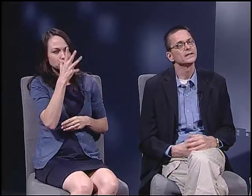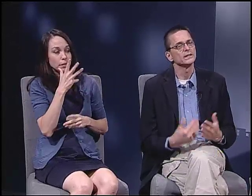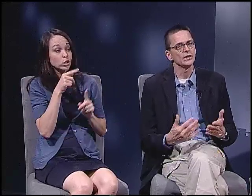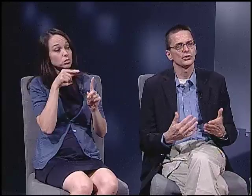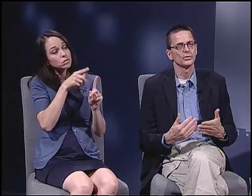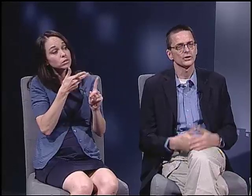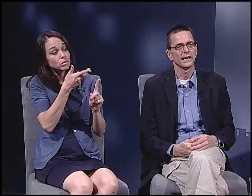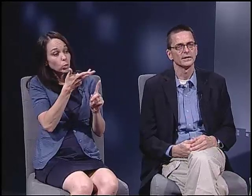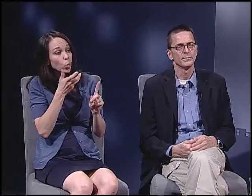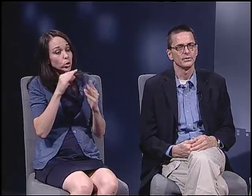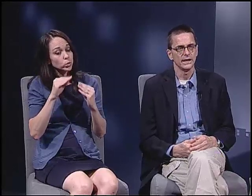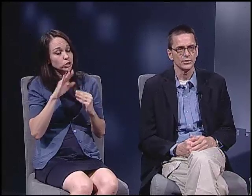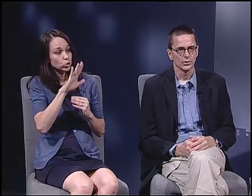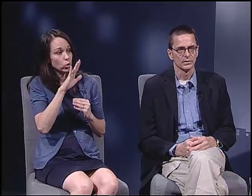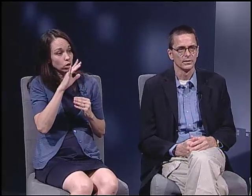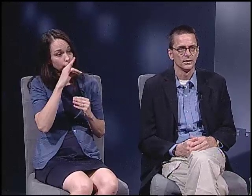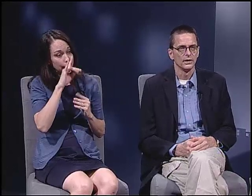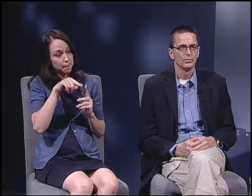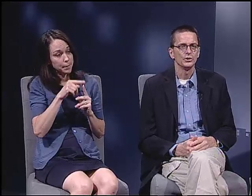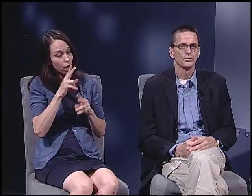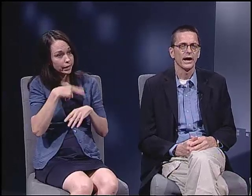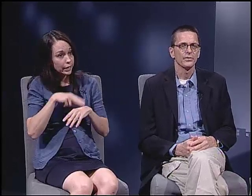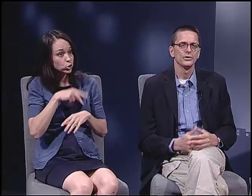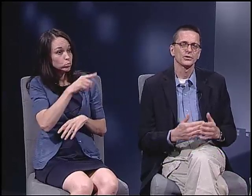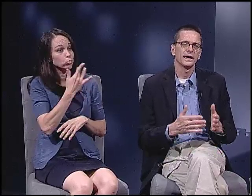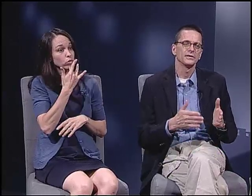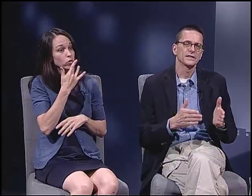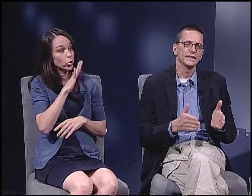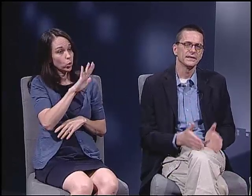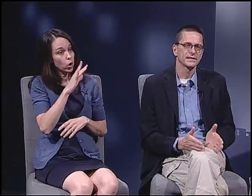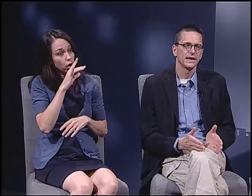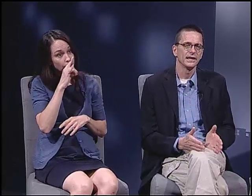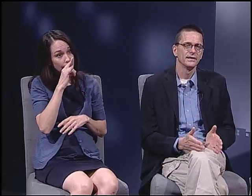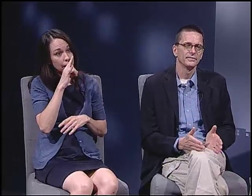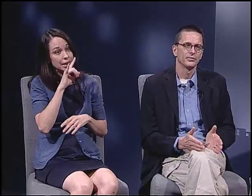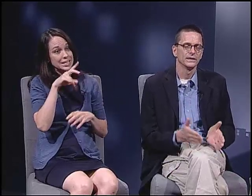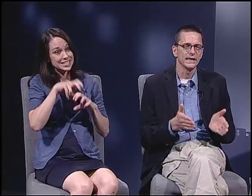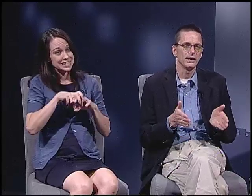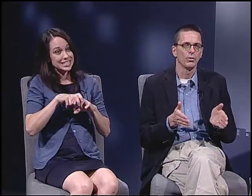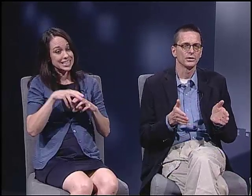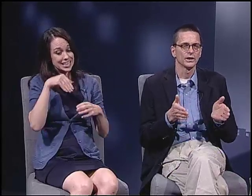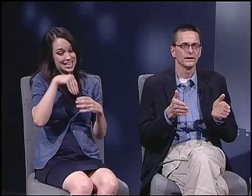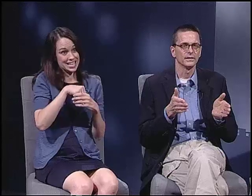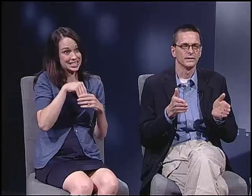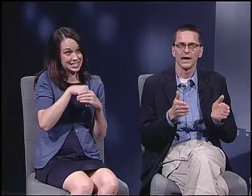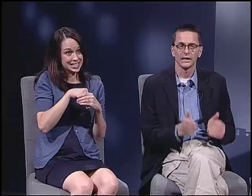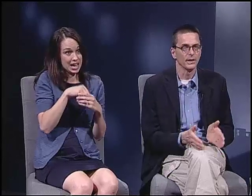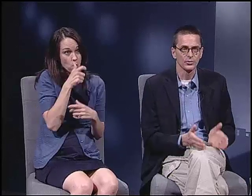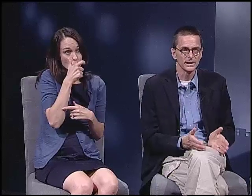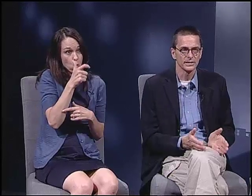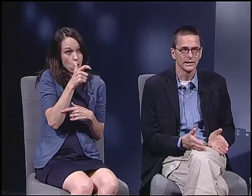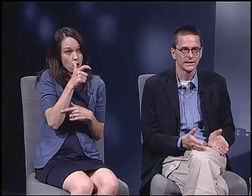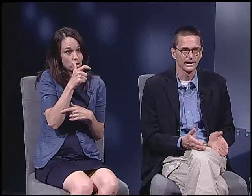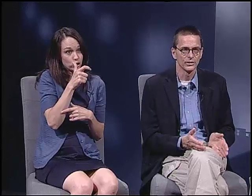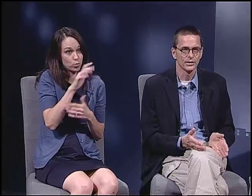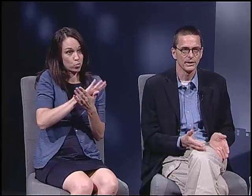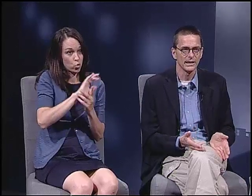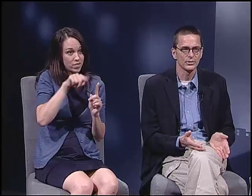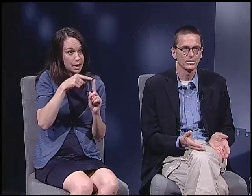to teach your child about nature, would you rather your child sit inside for a day watching documentaries on television about nature